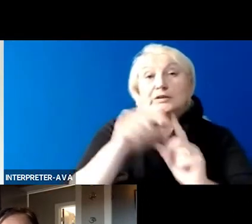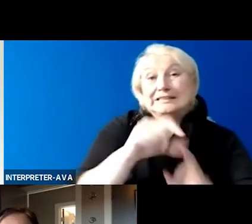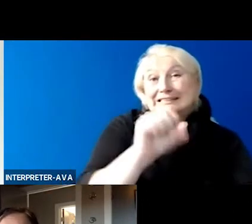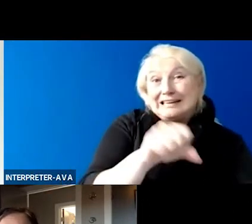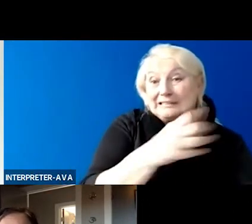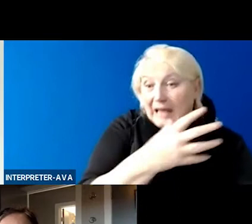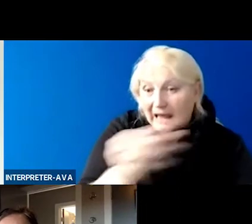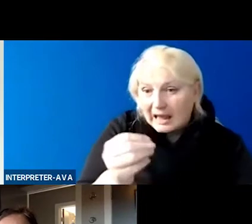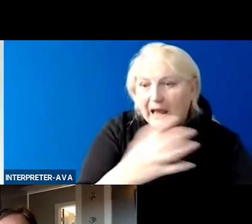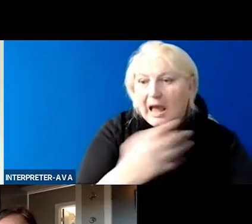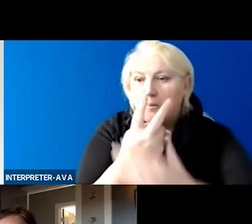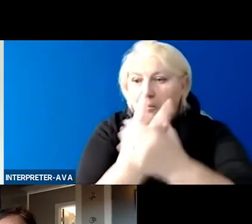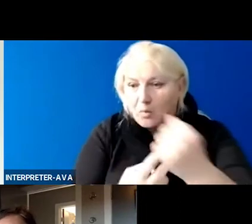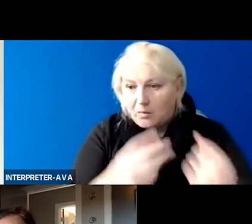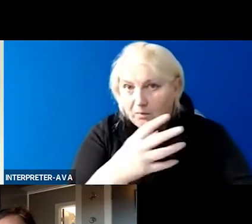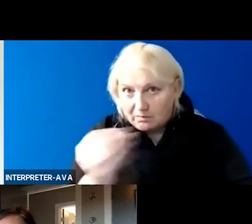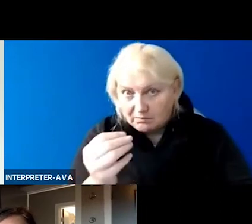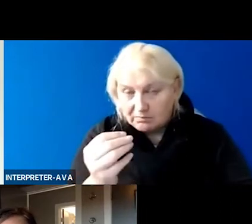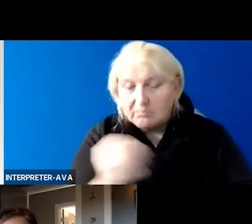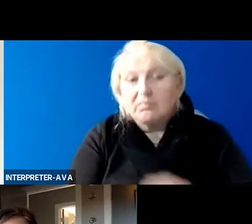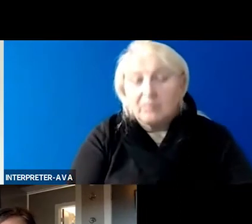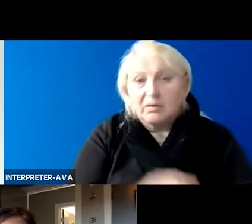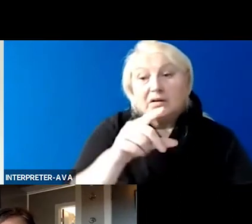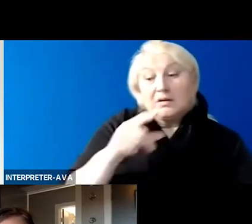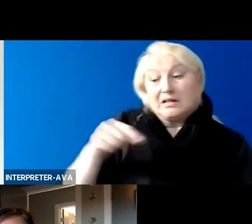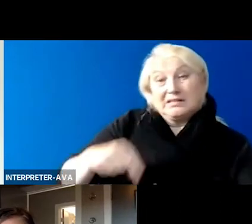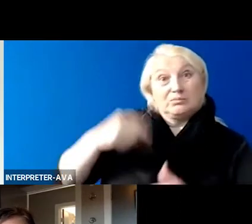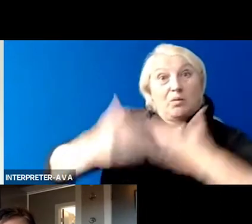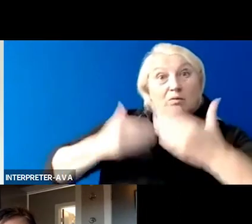Value the process as much as, if not more than, you value the outcomes.